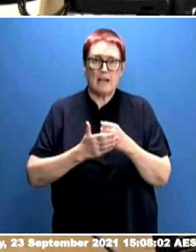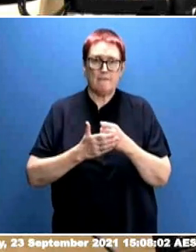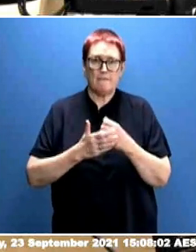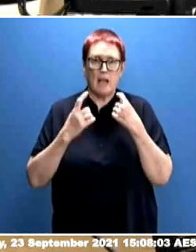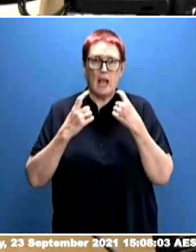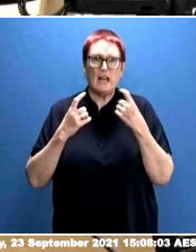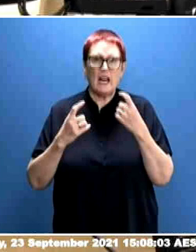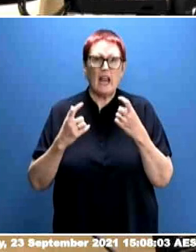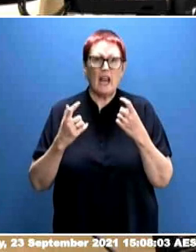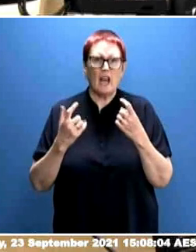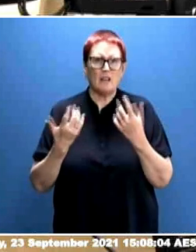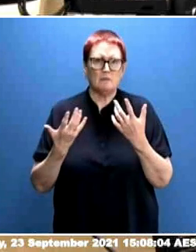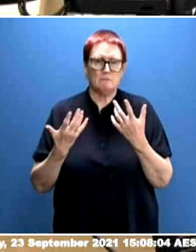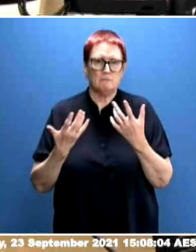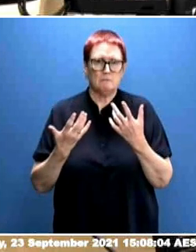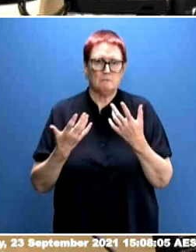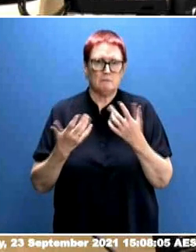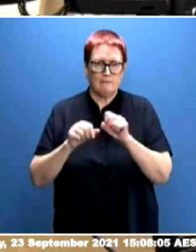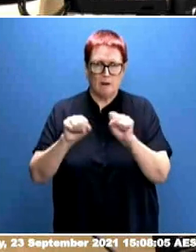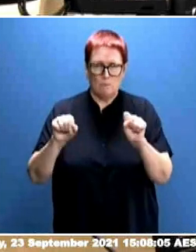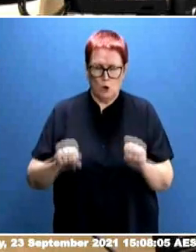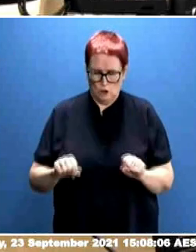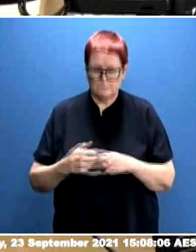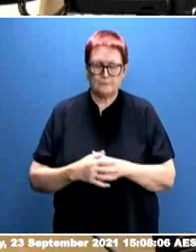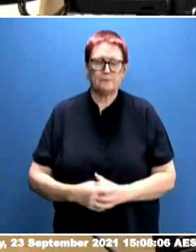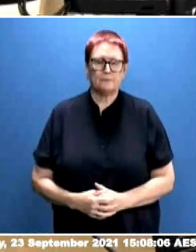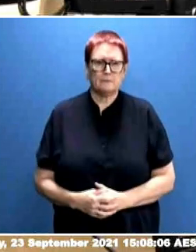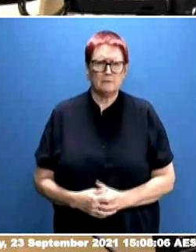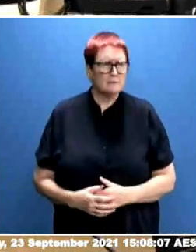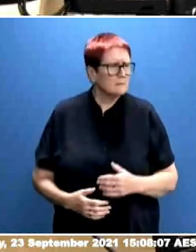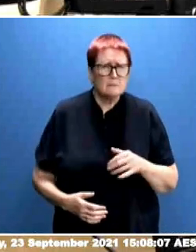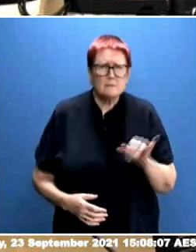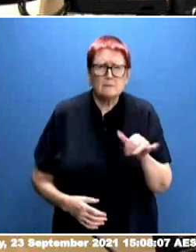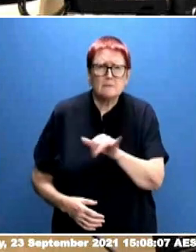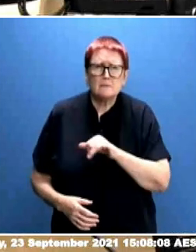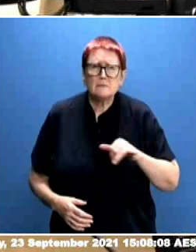And you've referred to one of the annexures in your statement. Sorry, which statement?